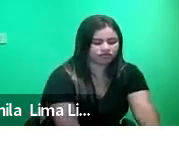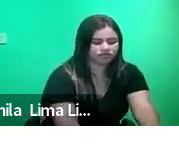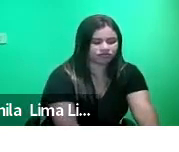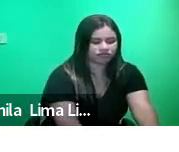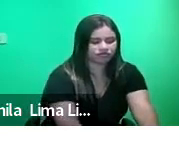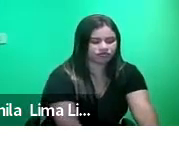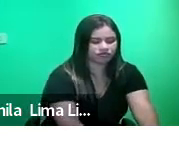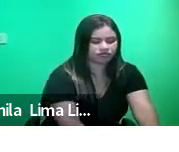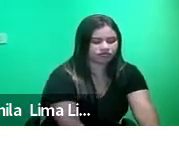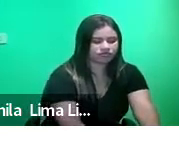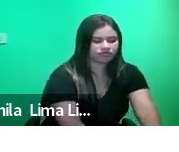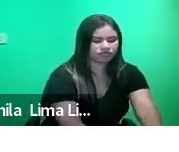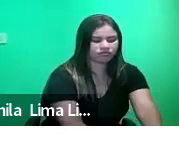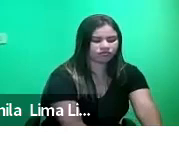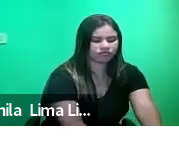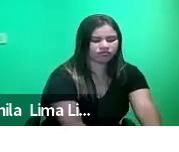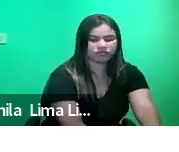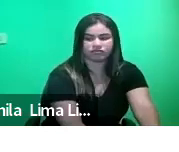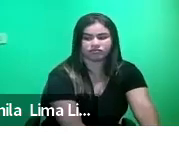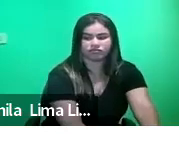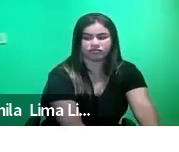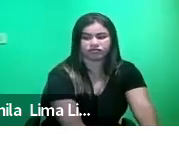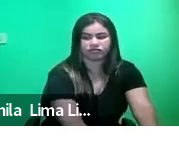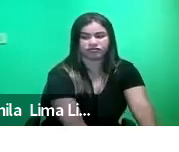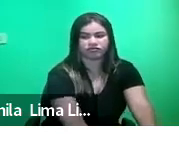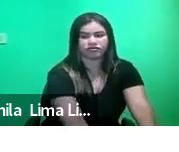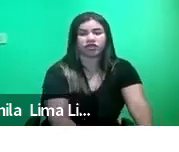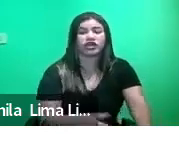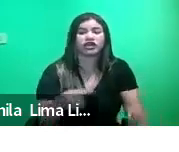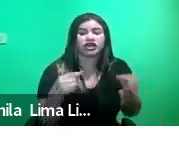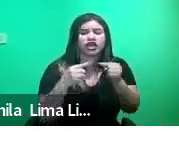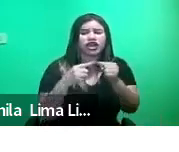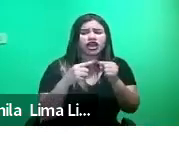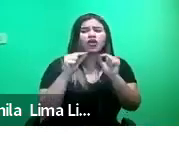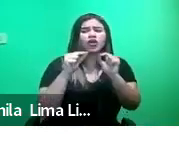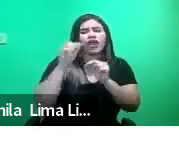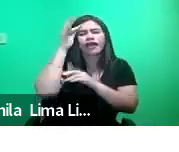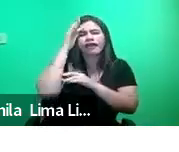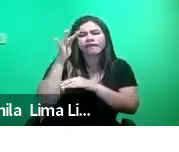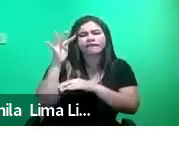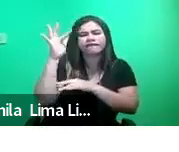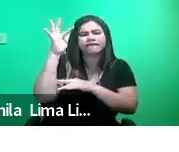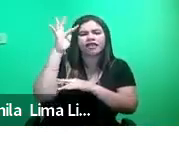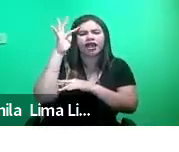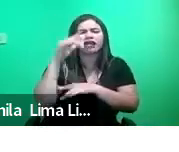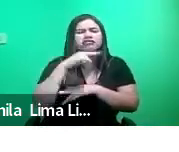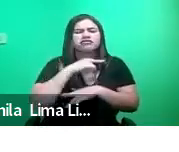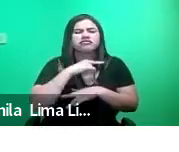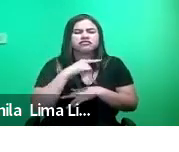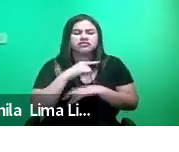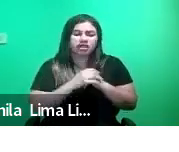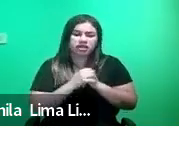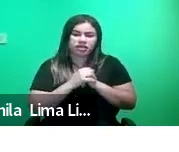about Well, I I don't think it's I don't think it's credible for or an for an instant, no no matter how we may look at this I don't